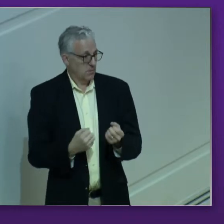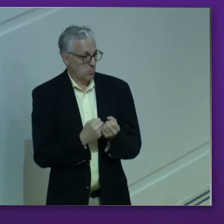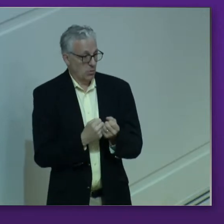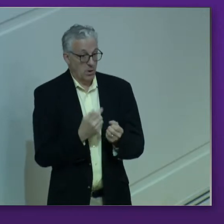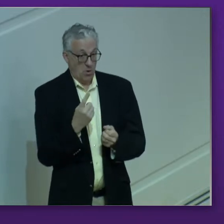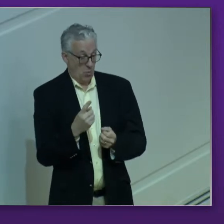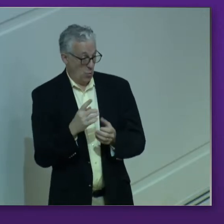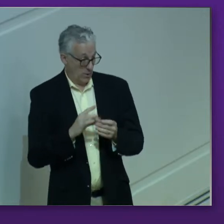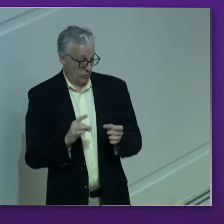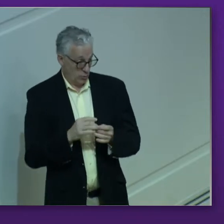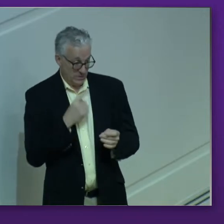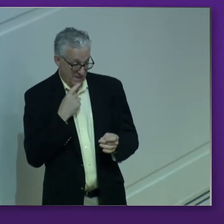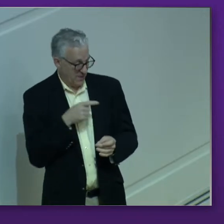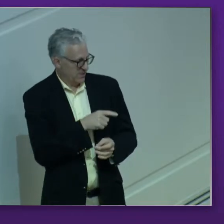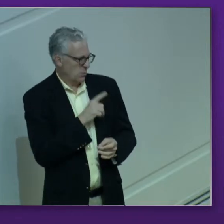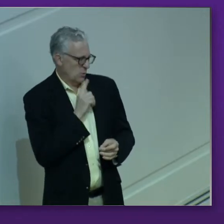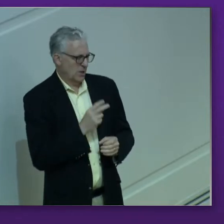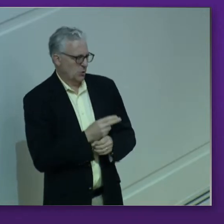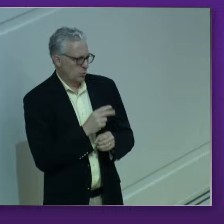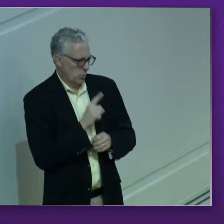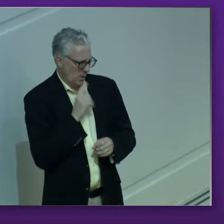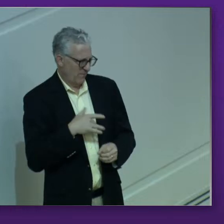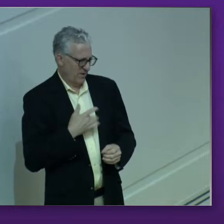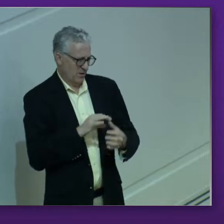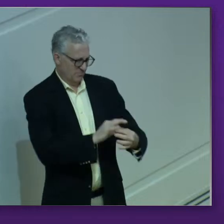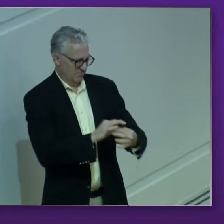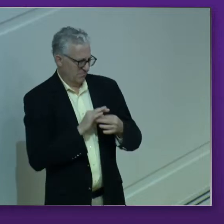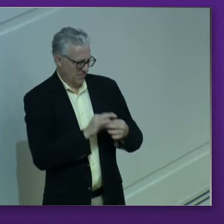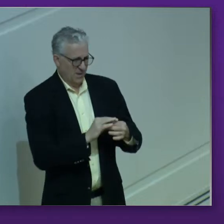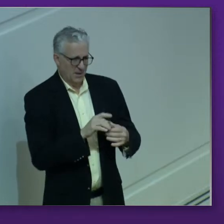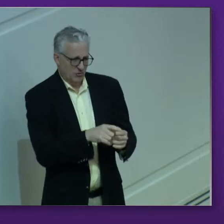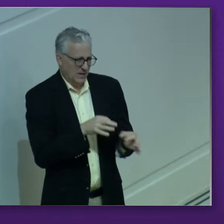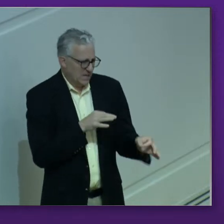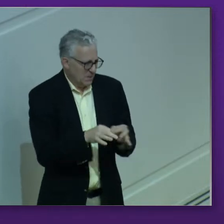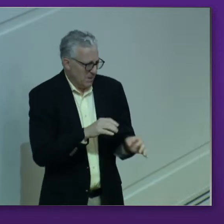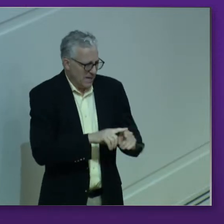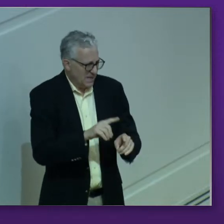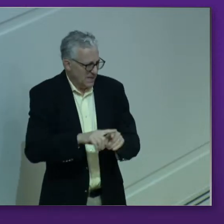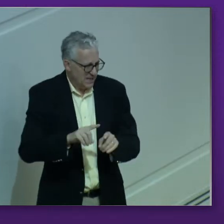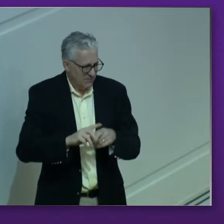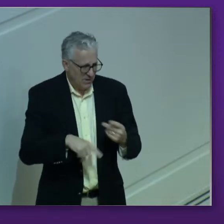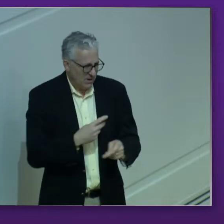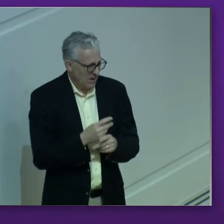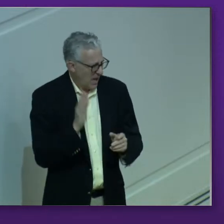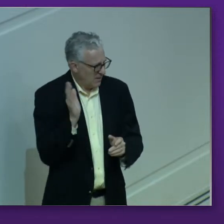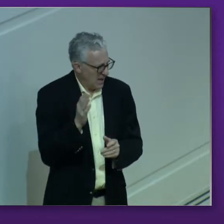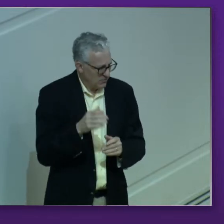ENCOURAGING AND INSPIRING. SHE CREATES AN ENVIRONMENT THAT LENDS ITSELF TO TRUST WITH A